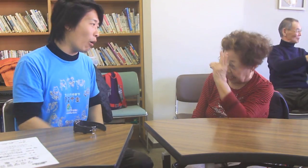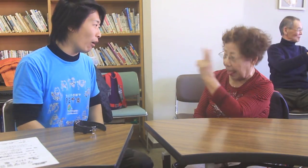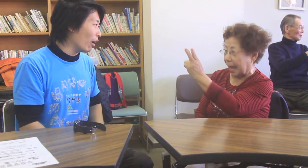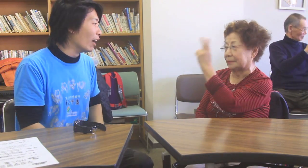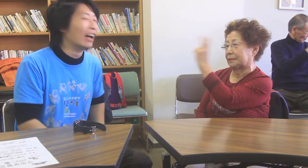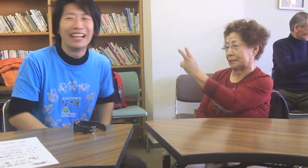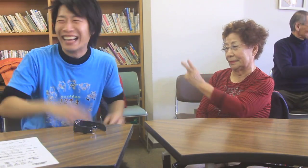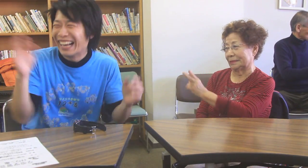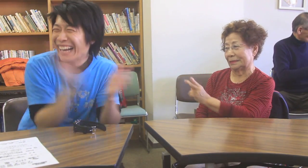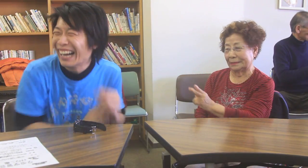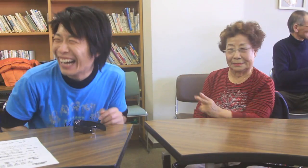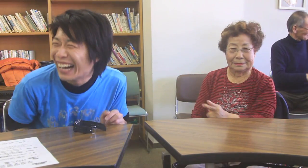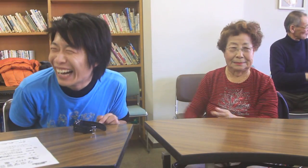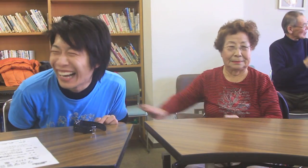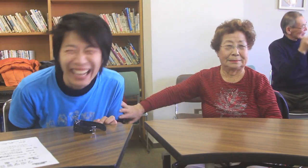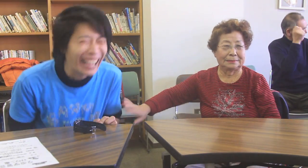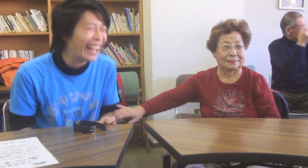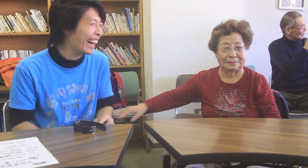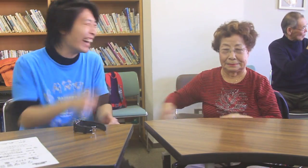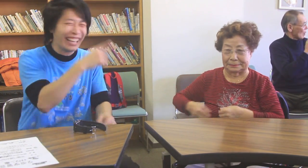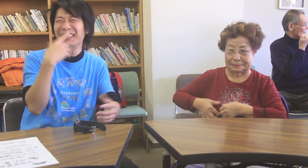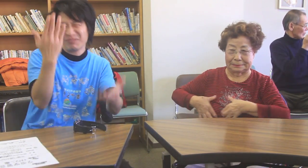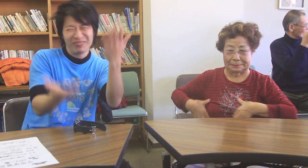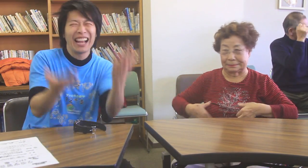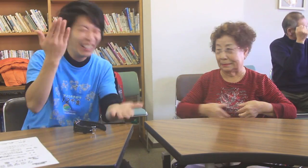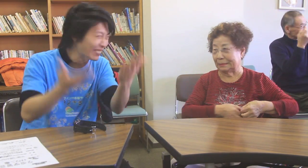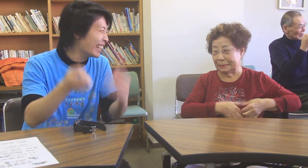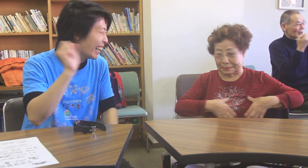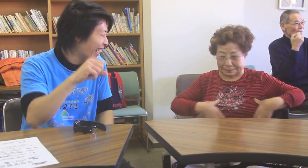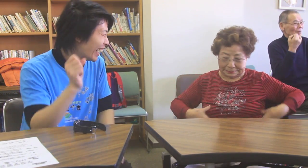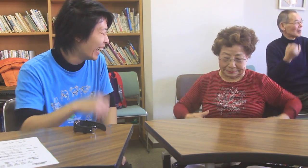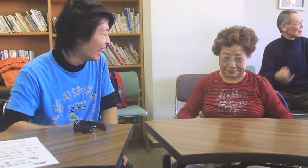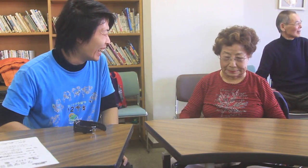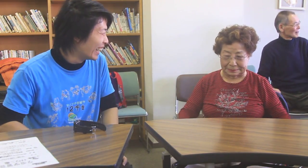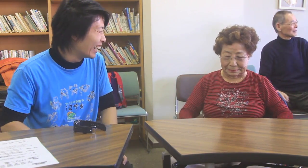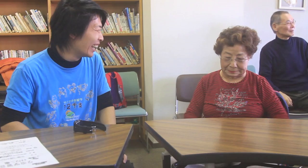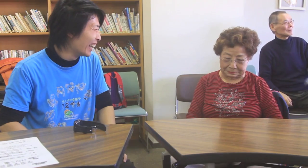Danny: Maybe in the future, people will be naked. Homae-san: Yes, it seems so.